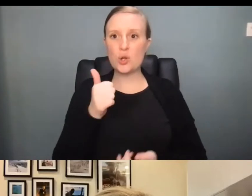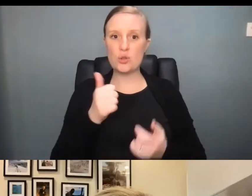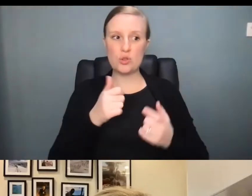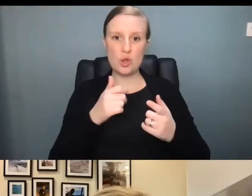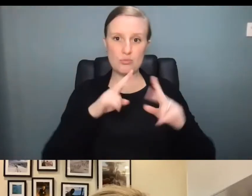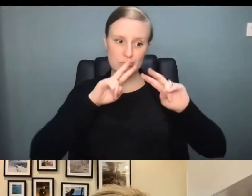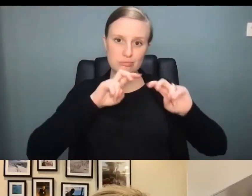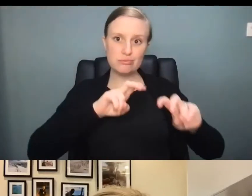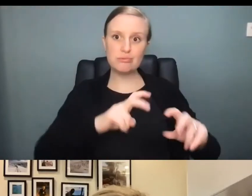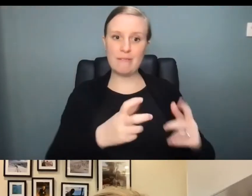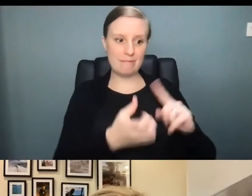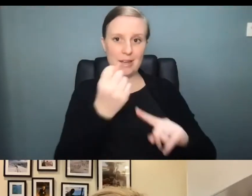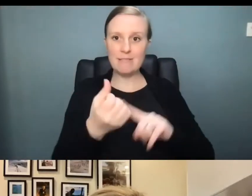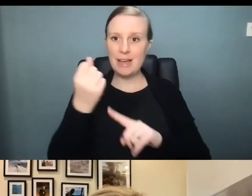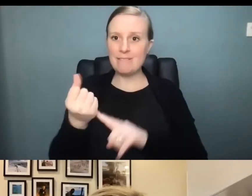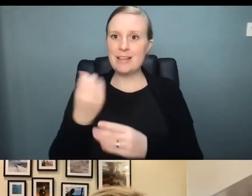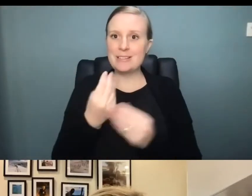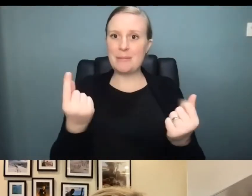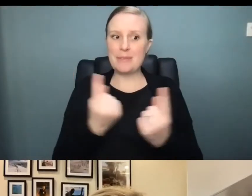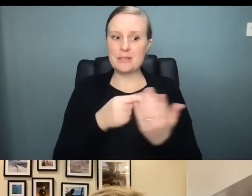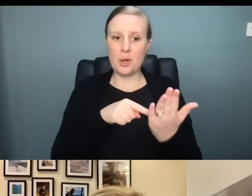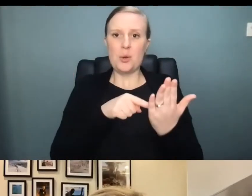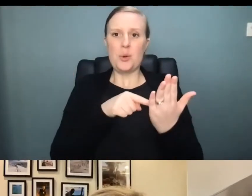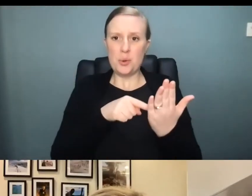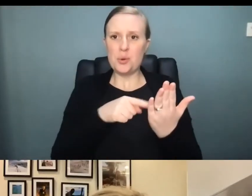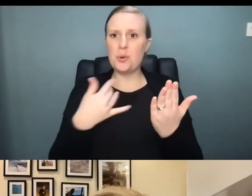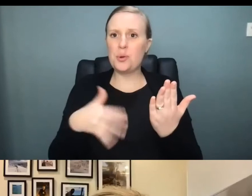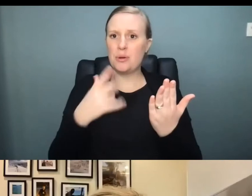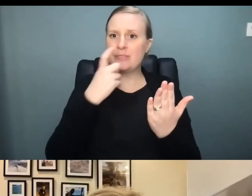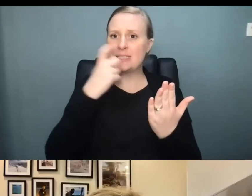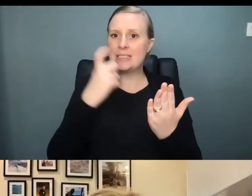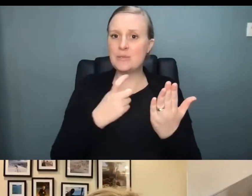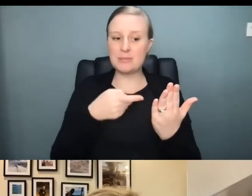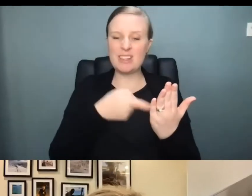But the report at least gives us the information to allows us to take some action and hopefully